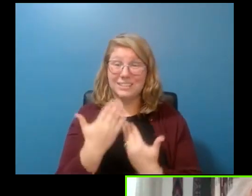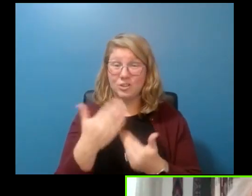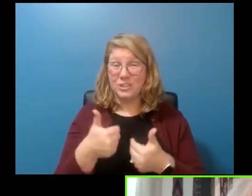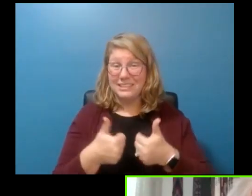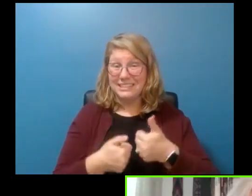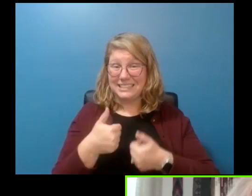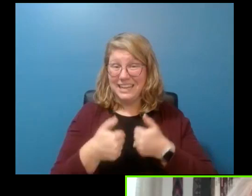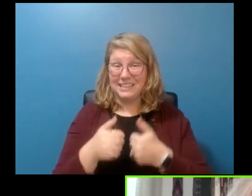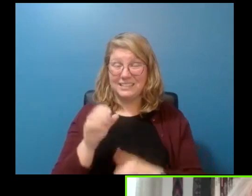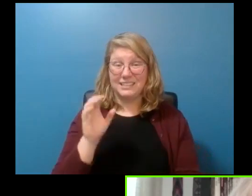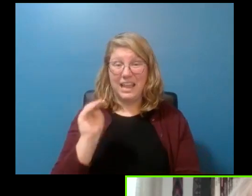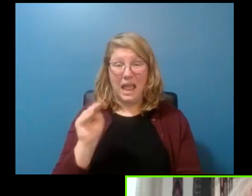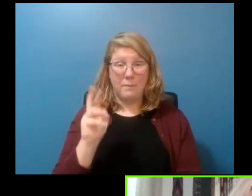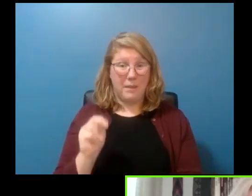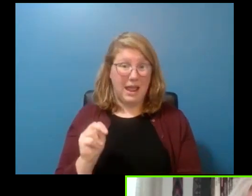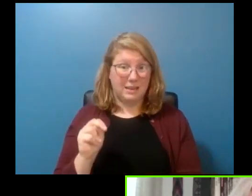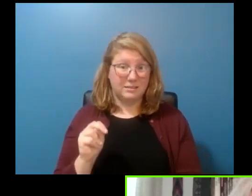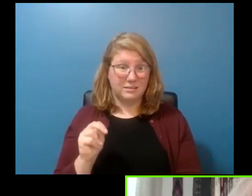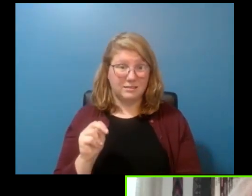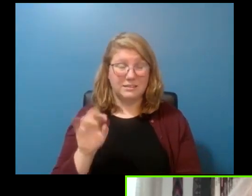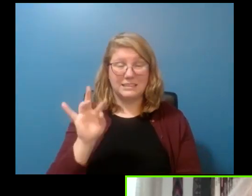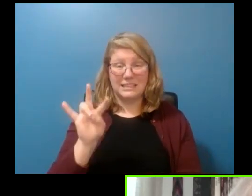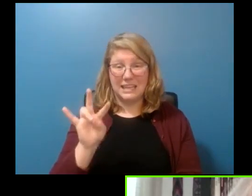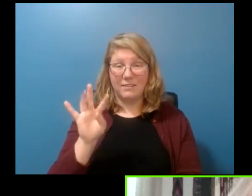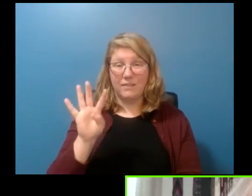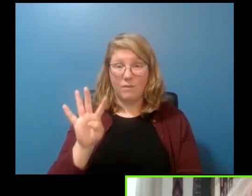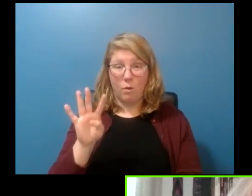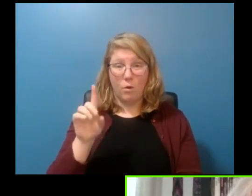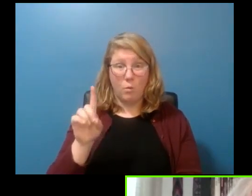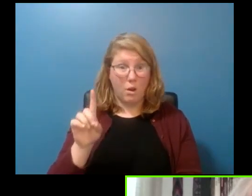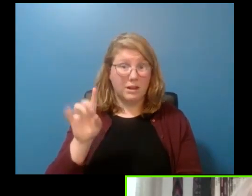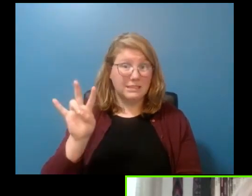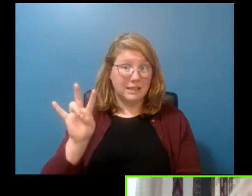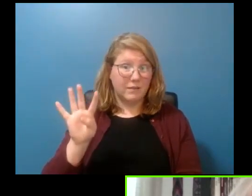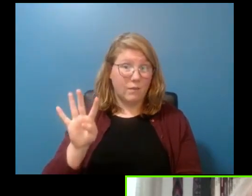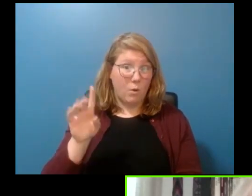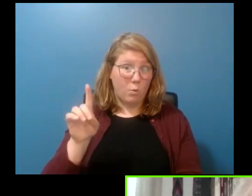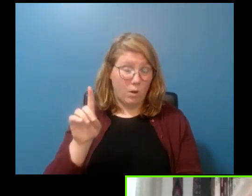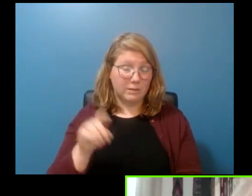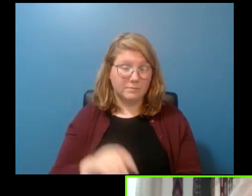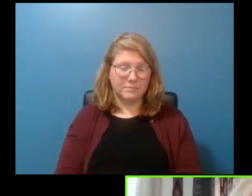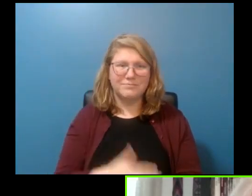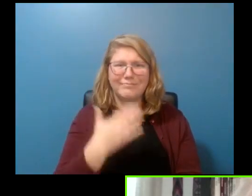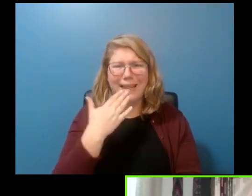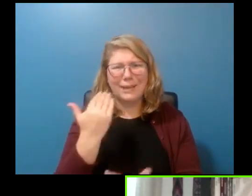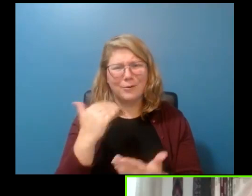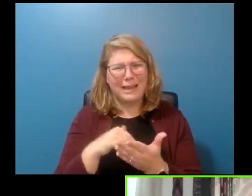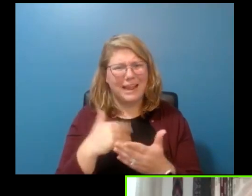correct that. Our mental health system is not broken. If you look at the